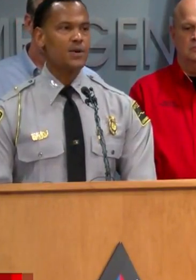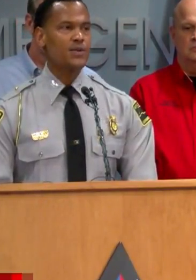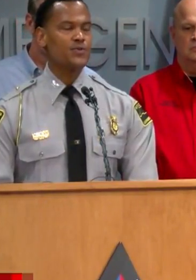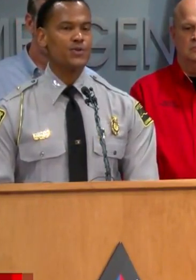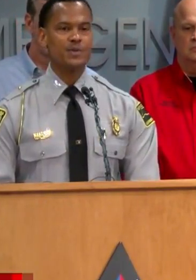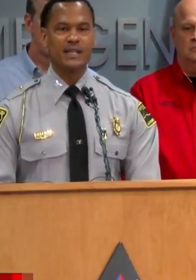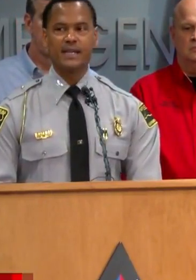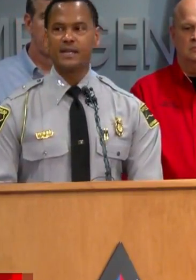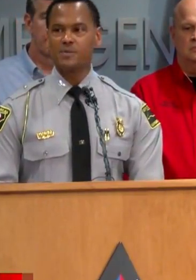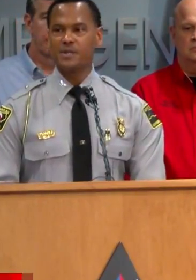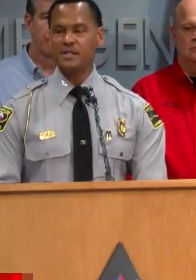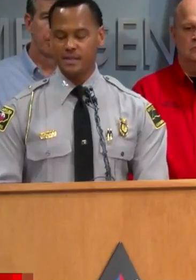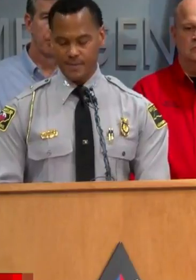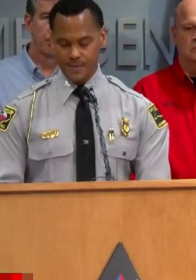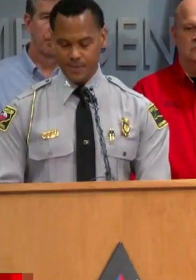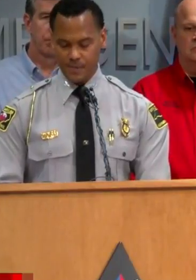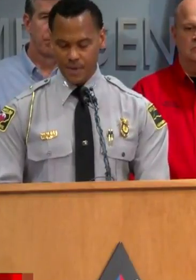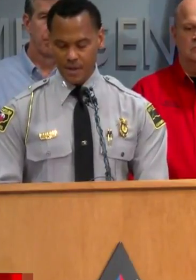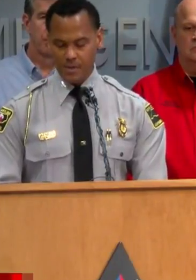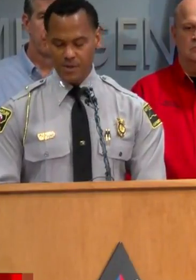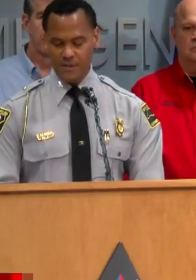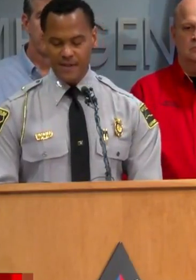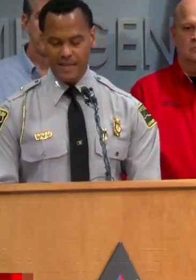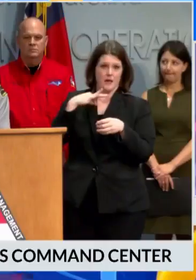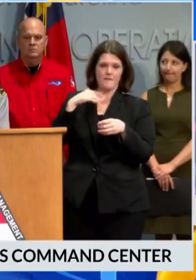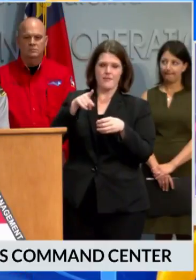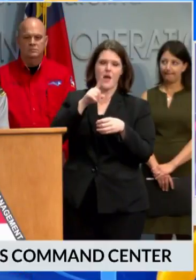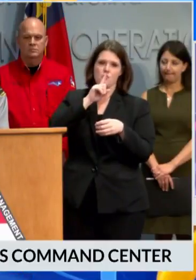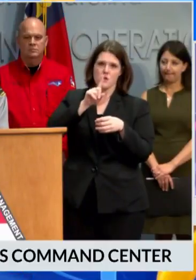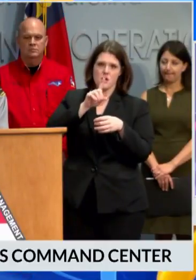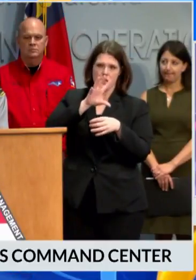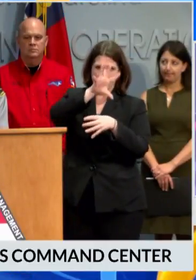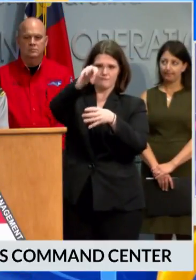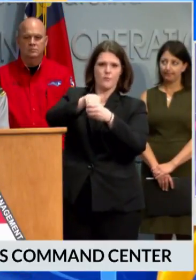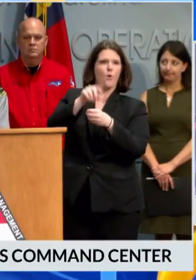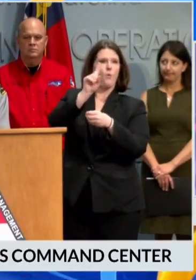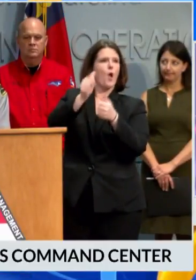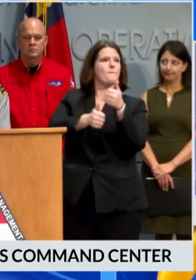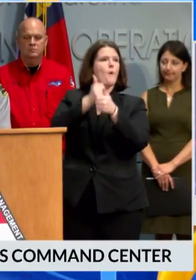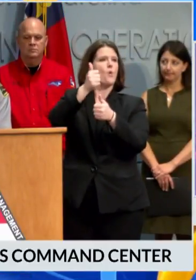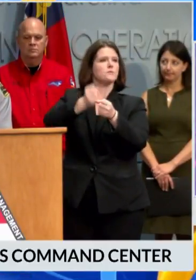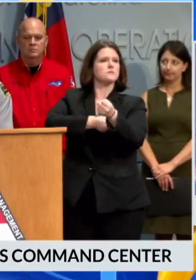COLLISIONS, AND 370 CALLS FOR SERVICE IN OUR AREAS.